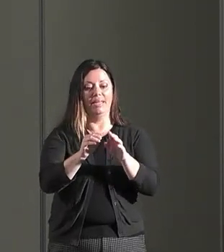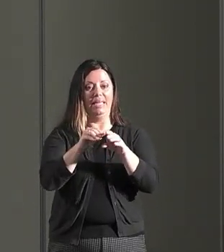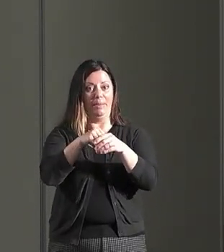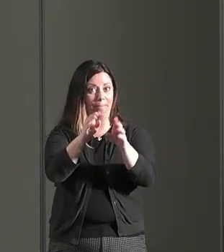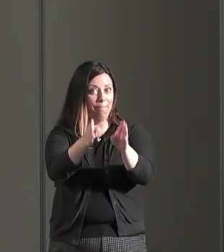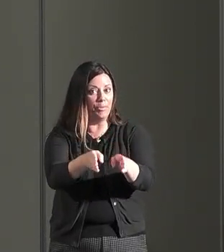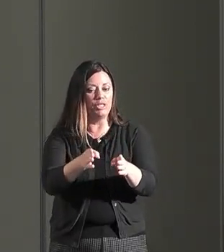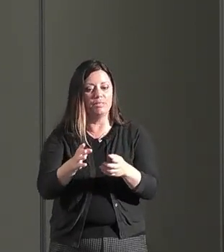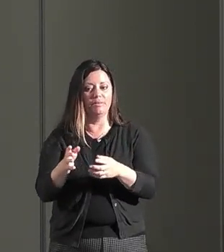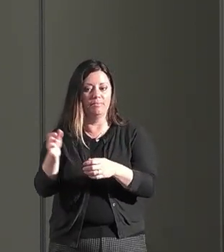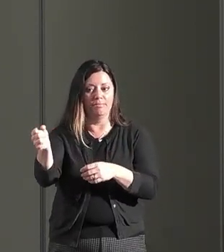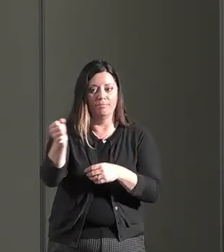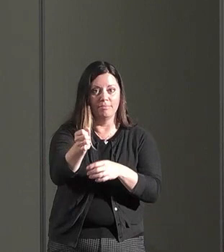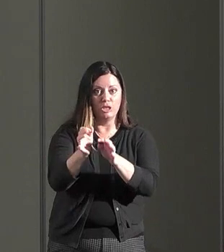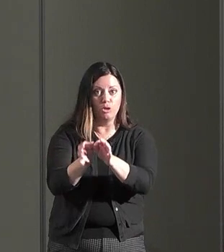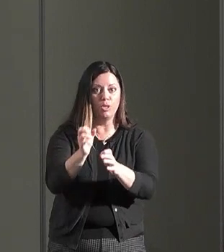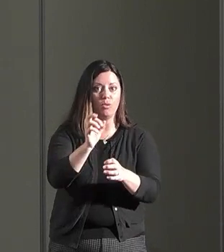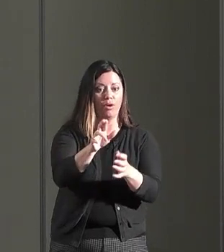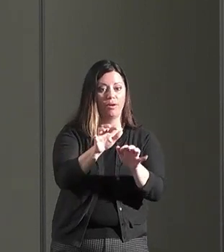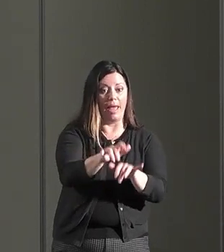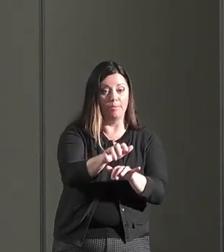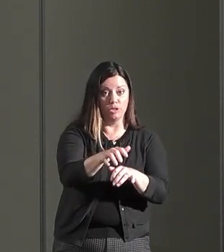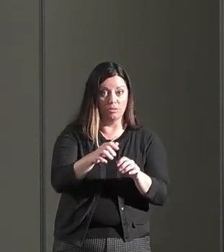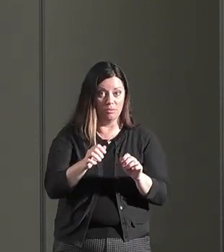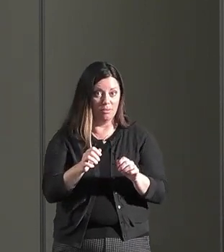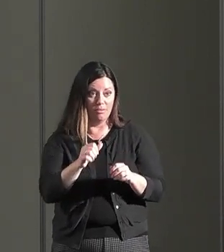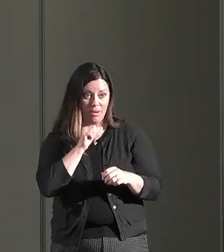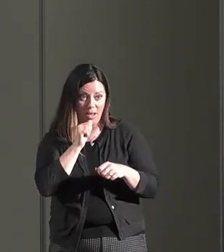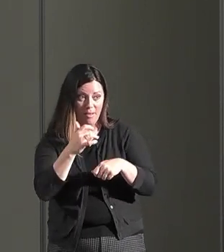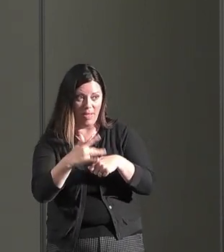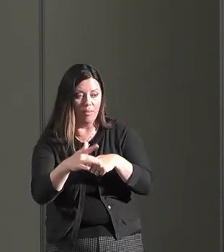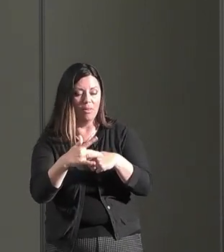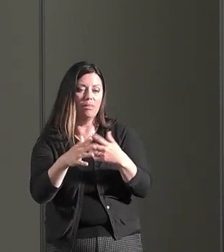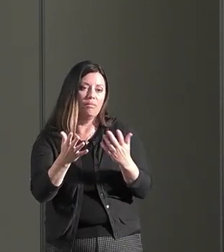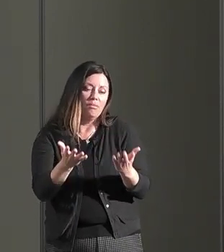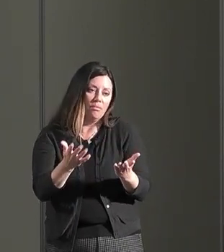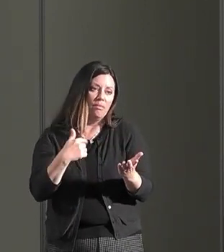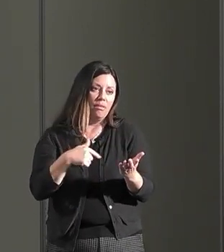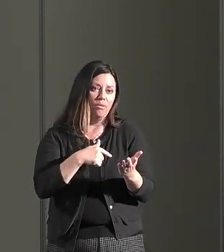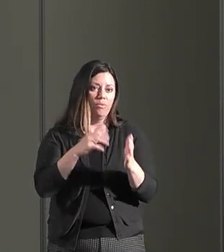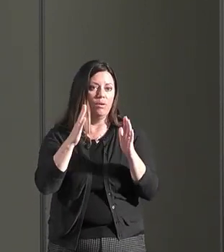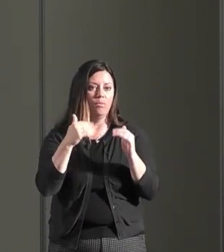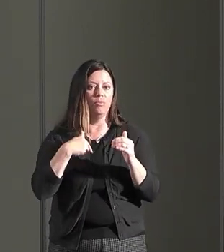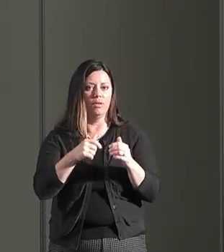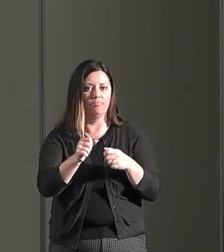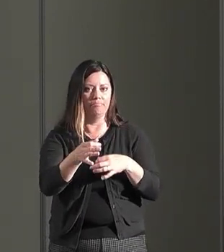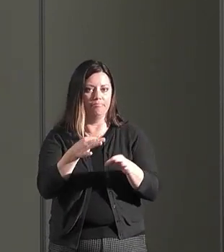or captioner is not able to provide the services and we want to reiterate that even through